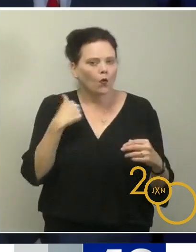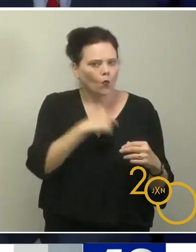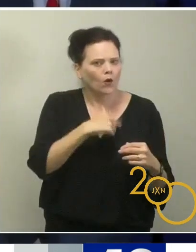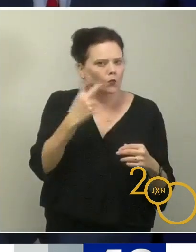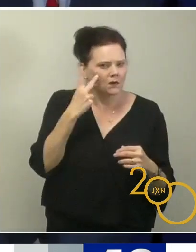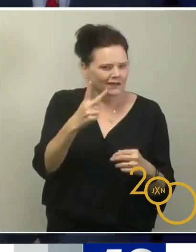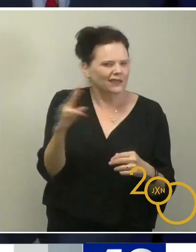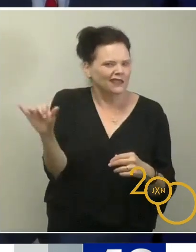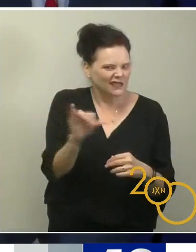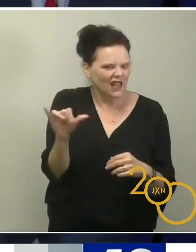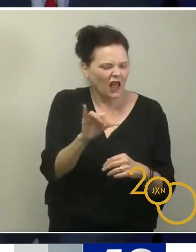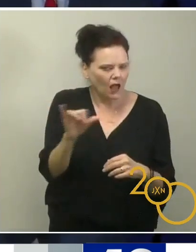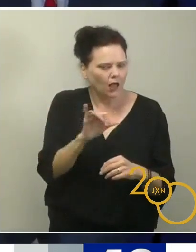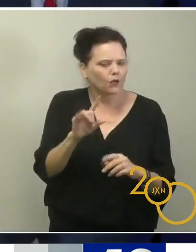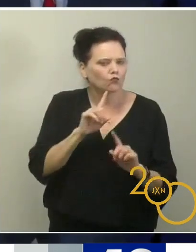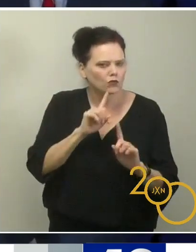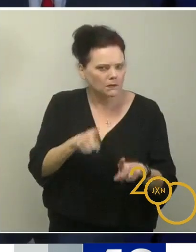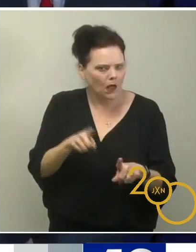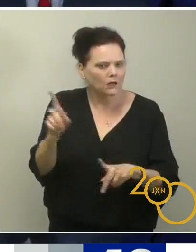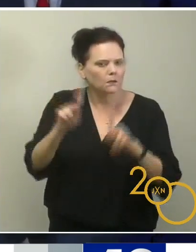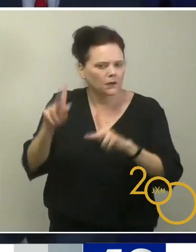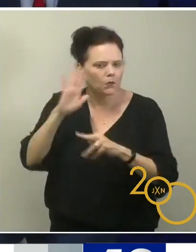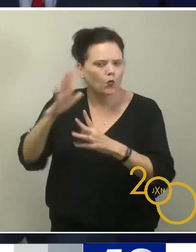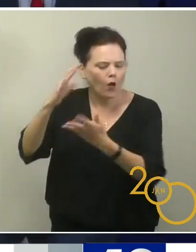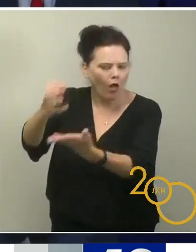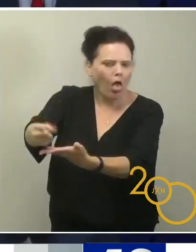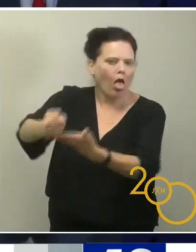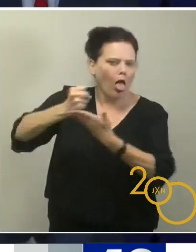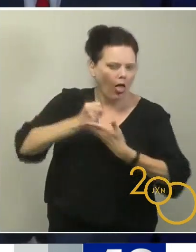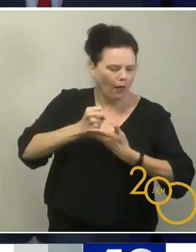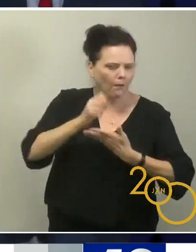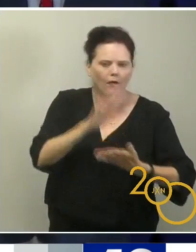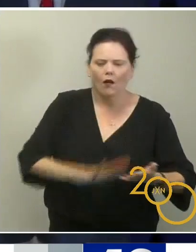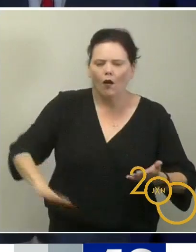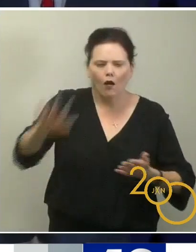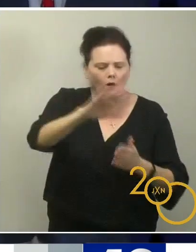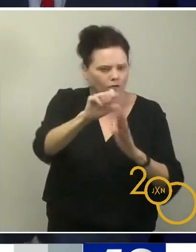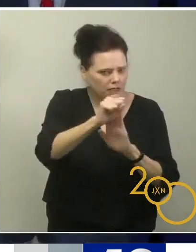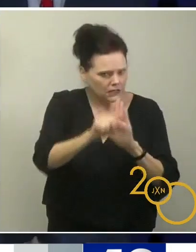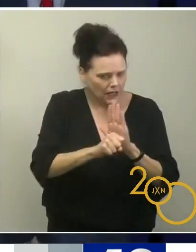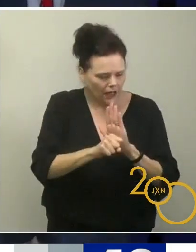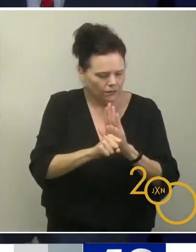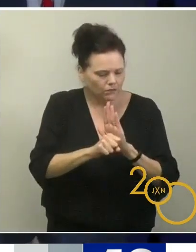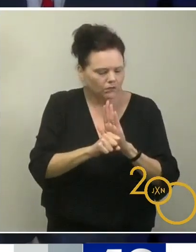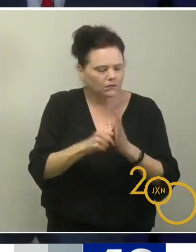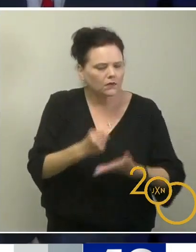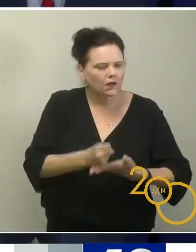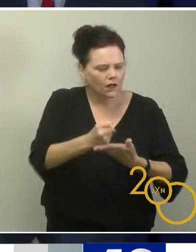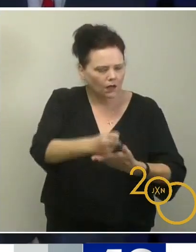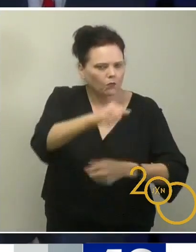PARTICULAR WATER CRISIS, SHOULD EXTEND LONGER THAN WE ALL HOPE